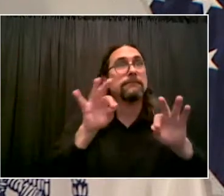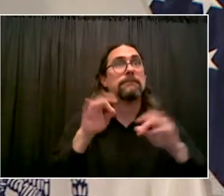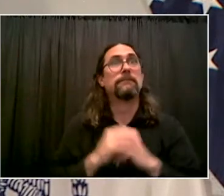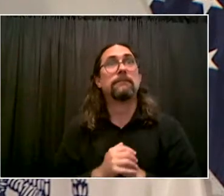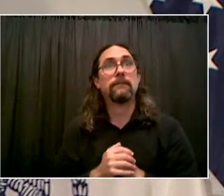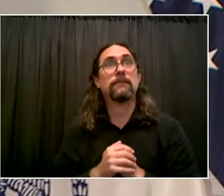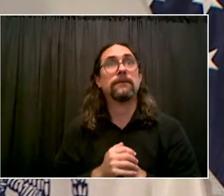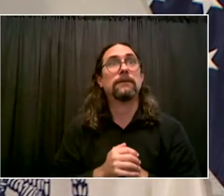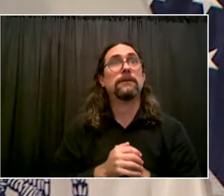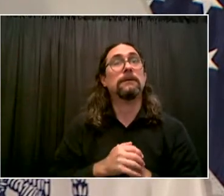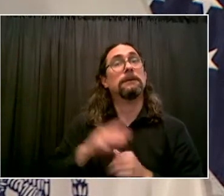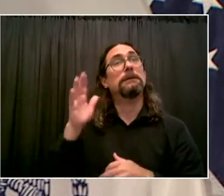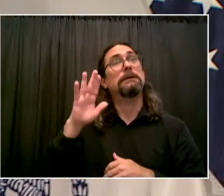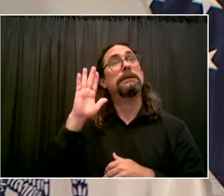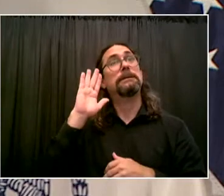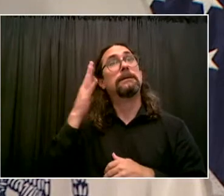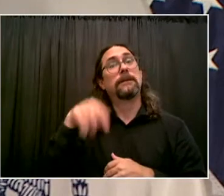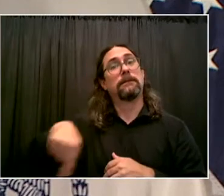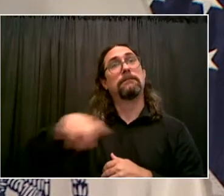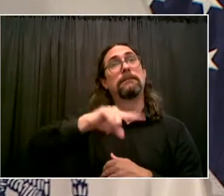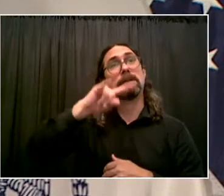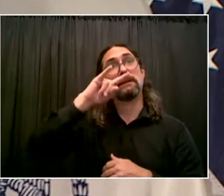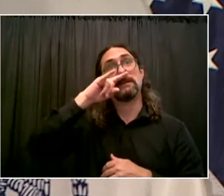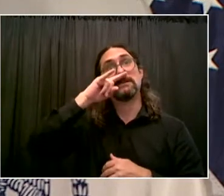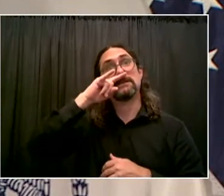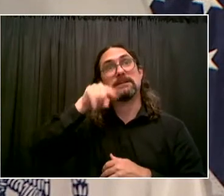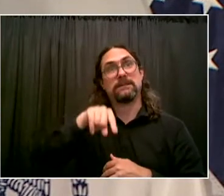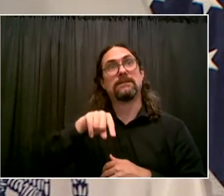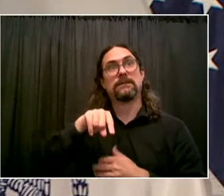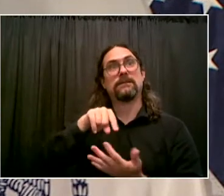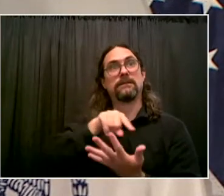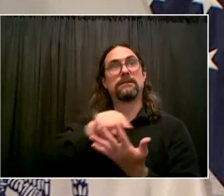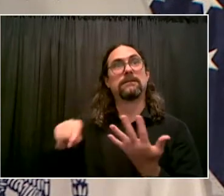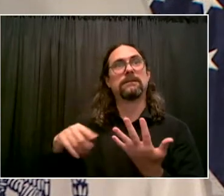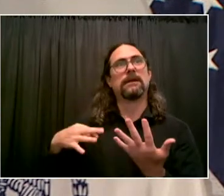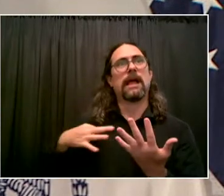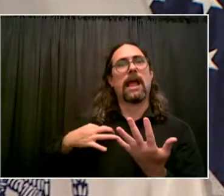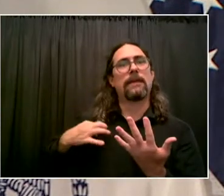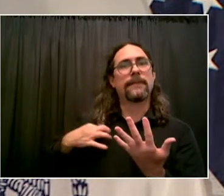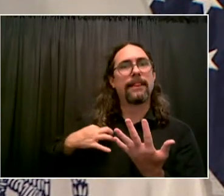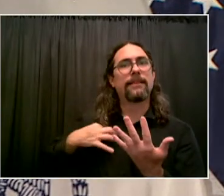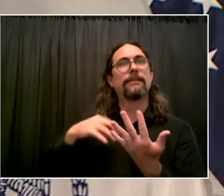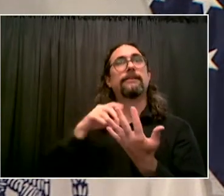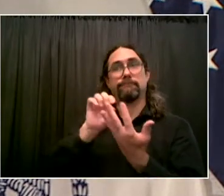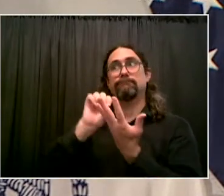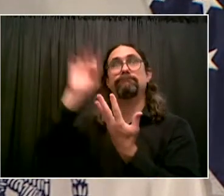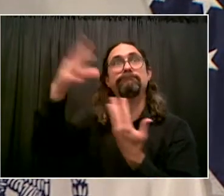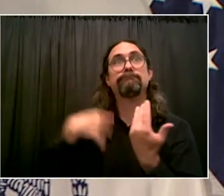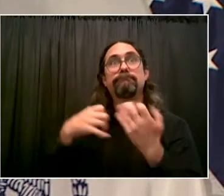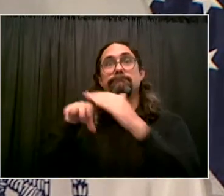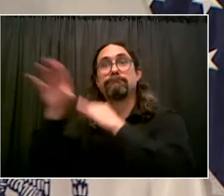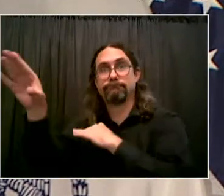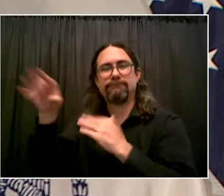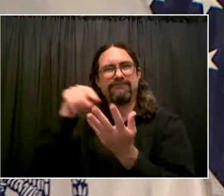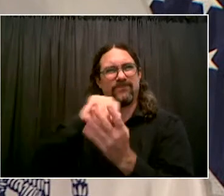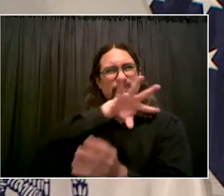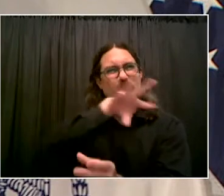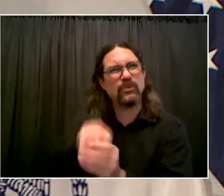DE MOGRAPHICALLY. YOU DIDN'T TAKE EMDOGRAPHIC INFORMATION FROM